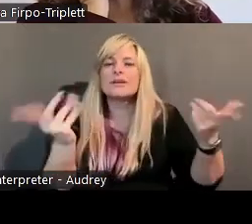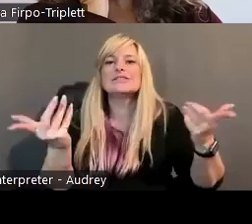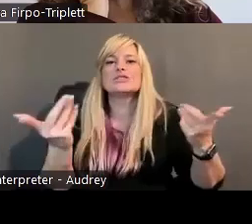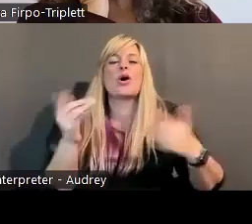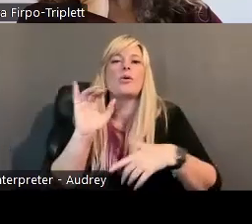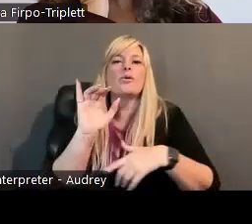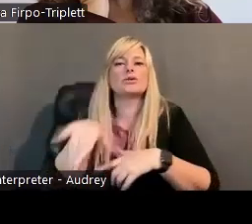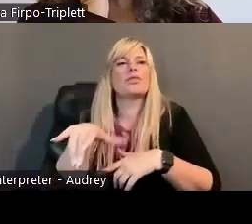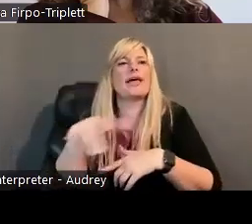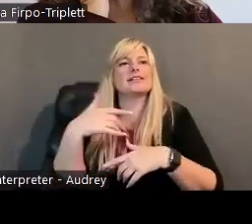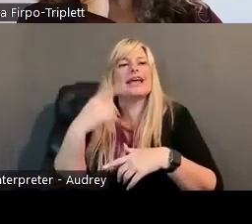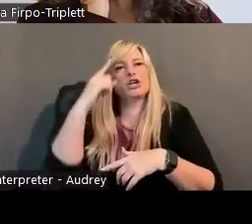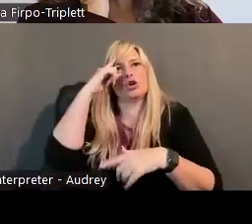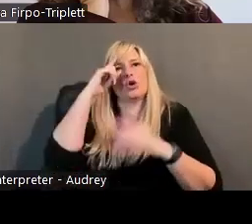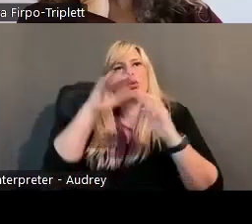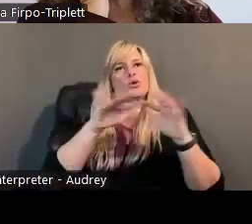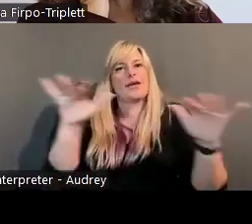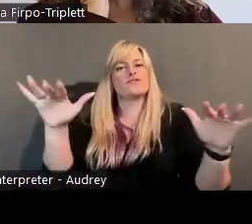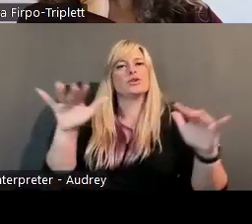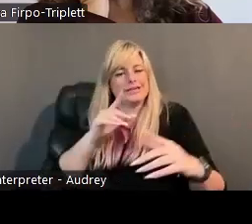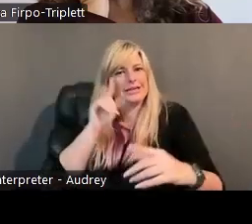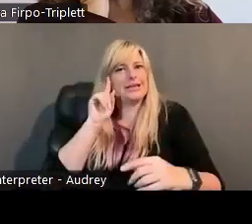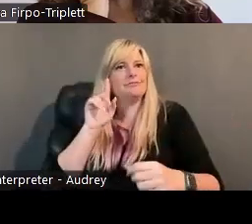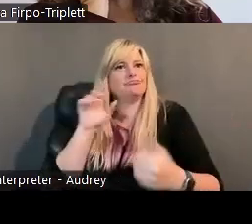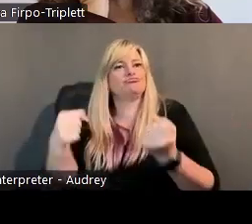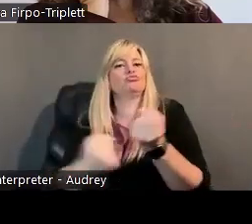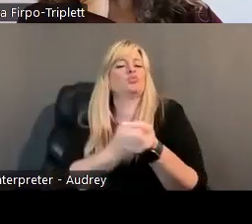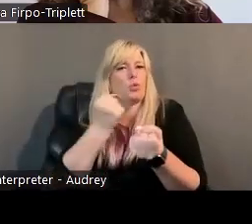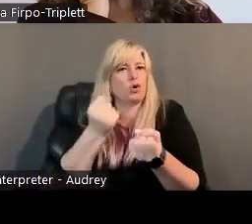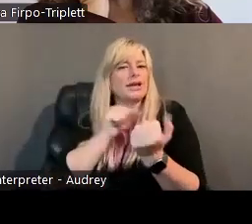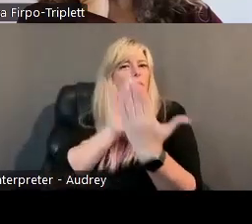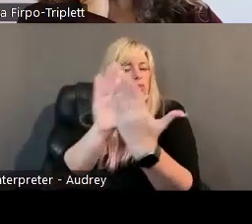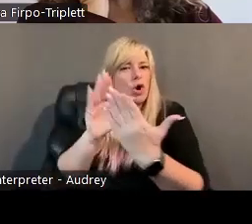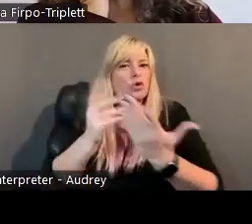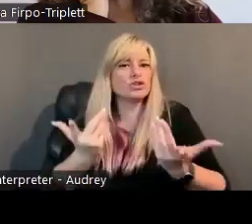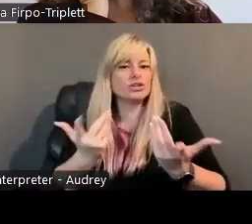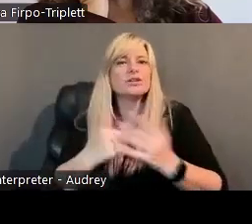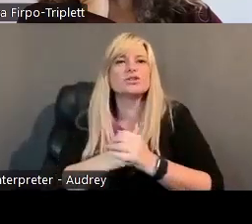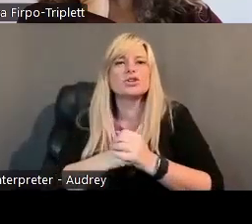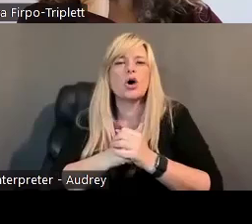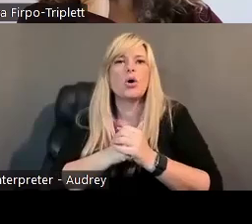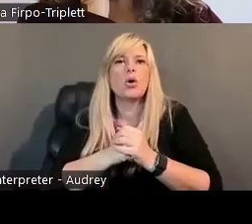affirming approach that avoids framing culturally neurotypical communication norms as the right way,